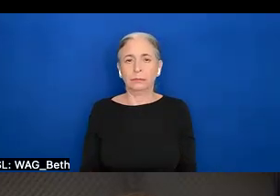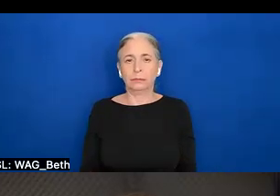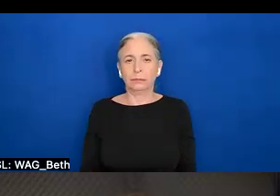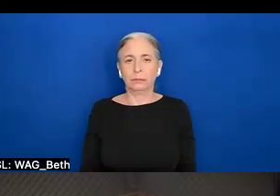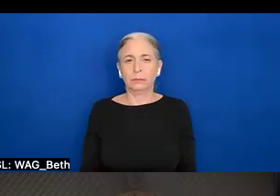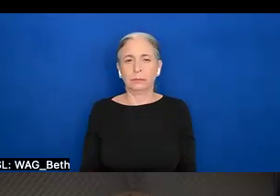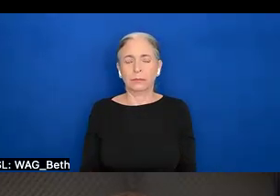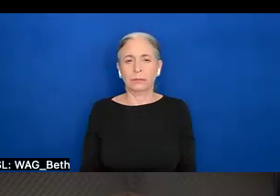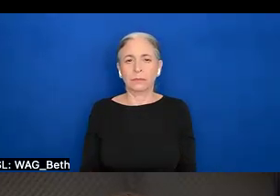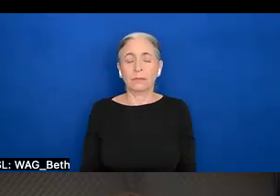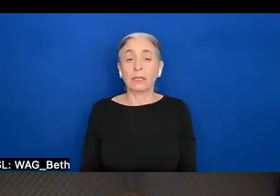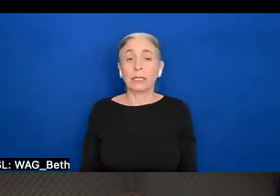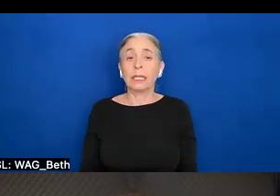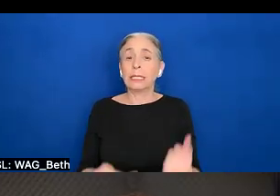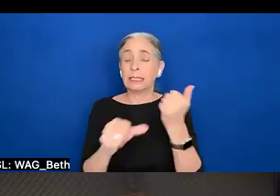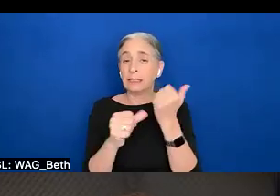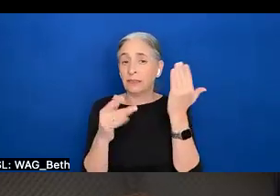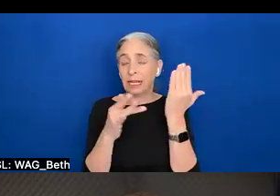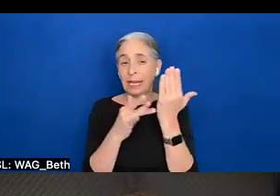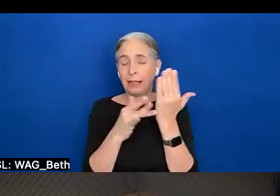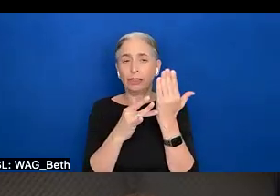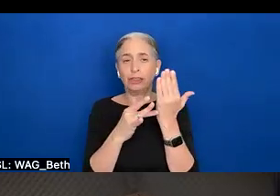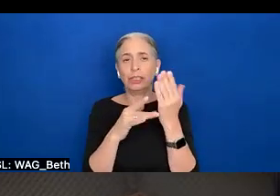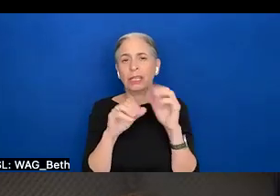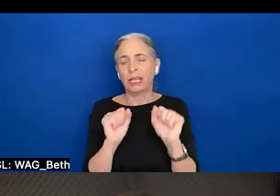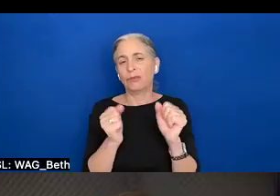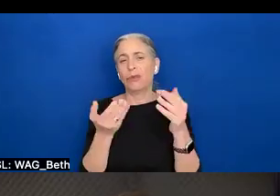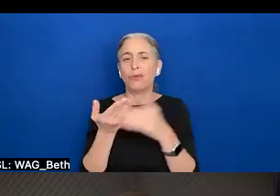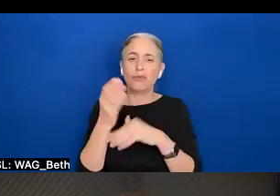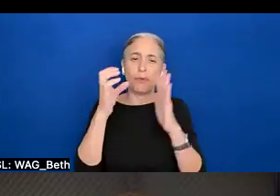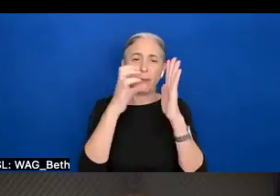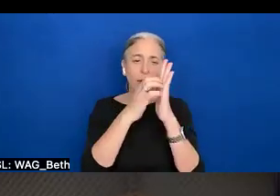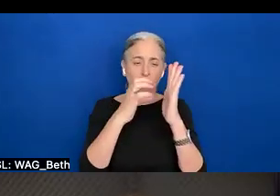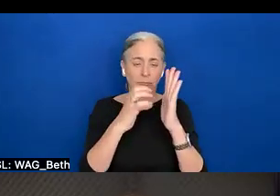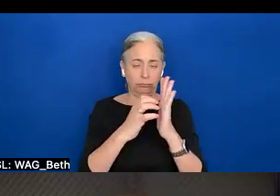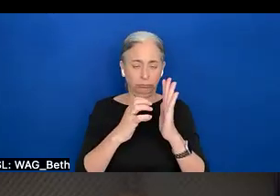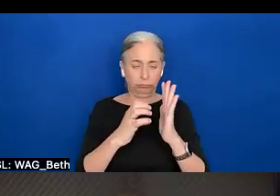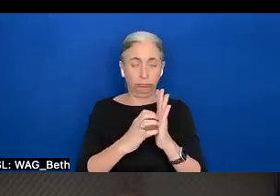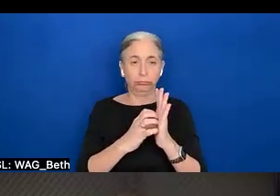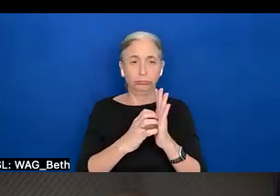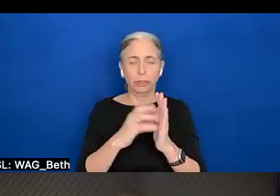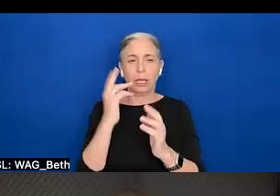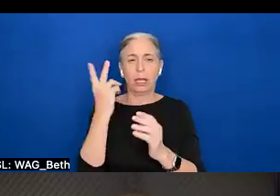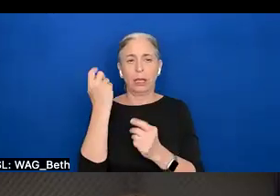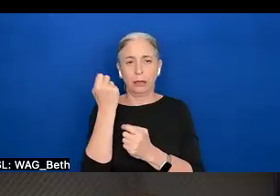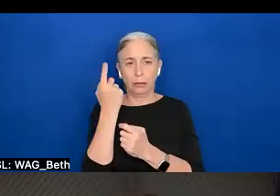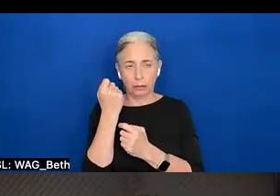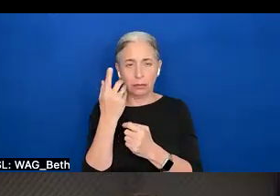And so assistive technologies can go through paragraph